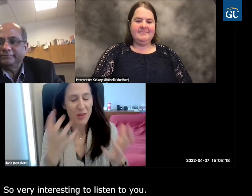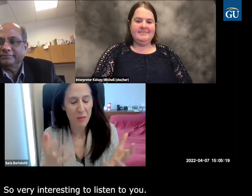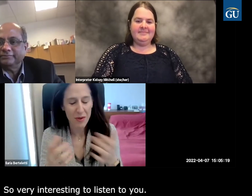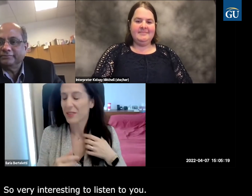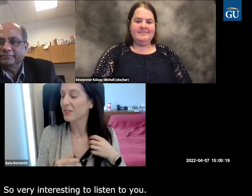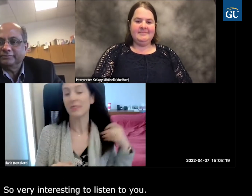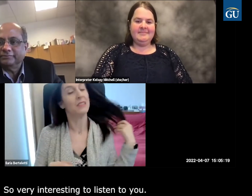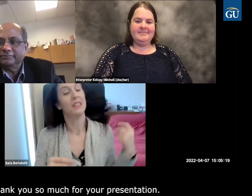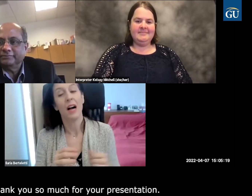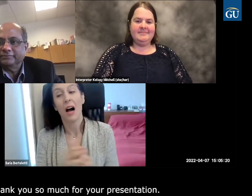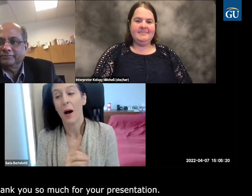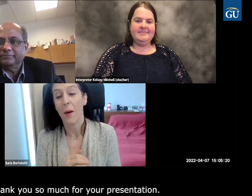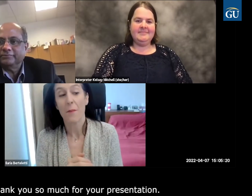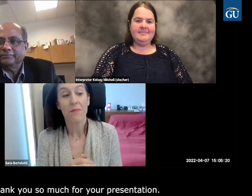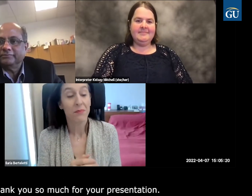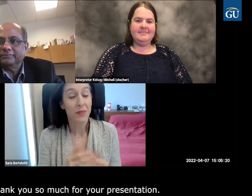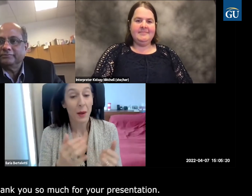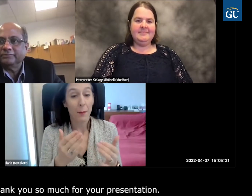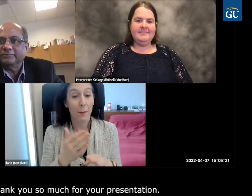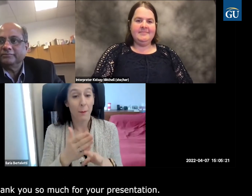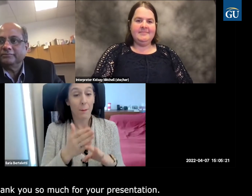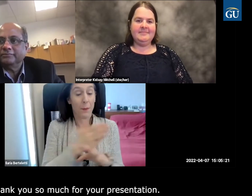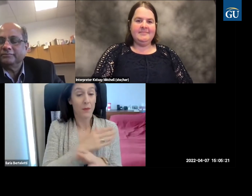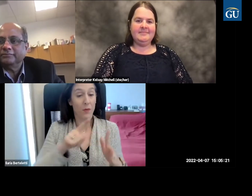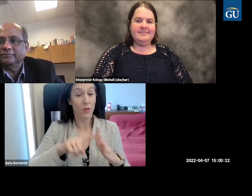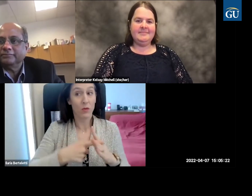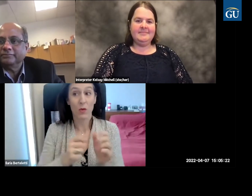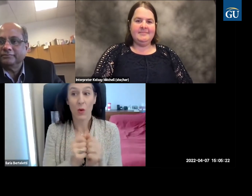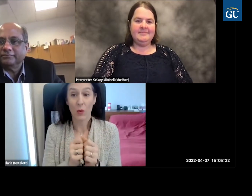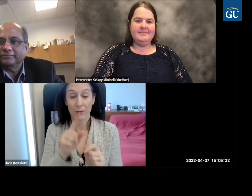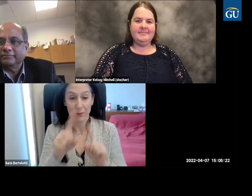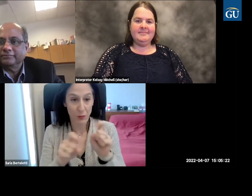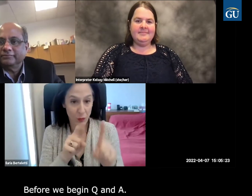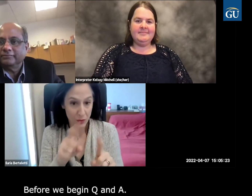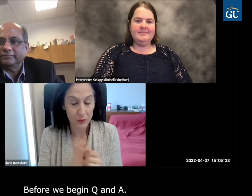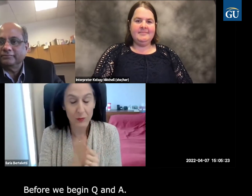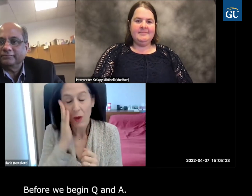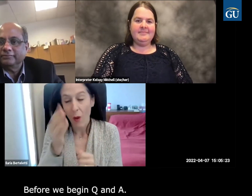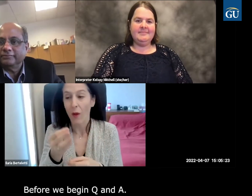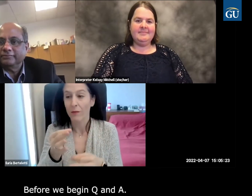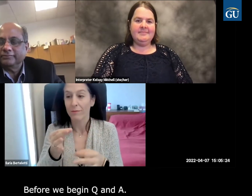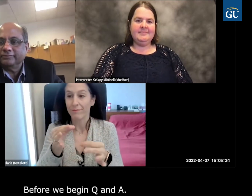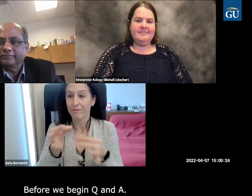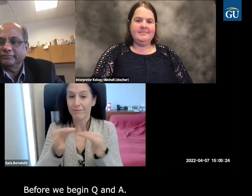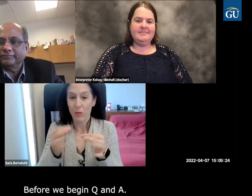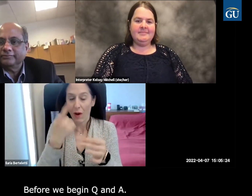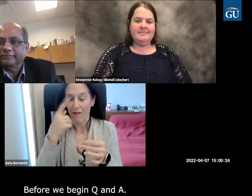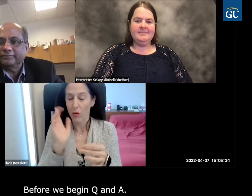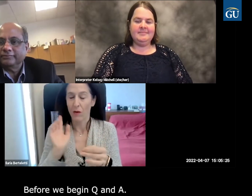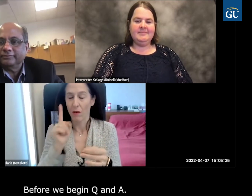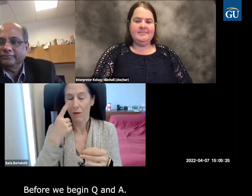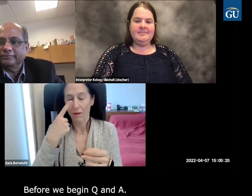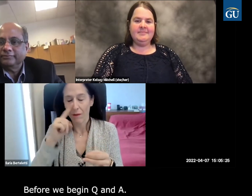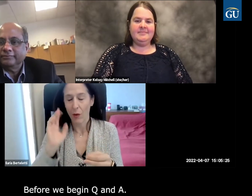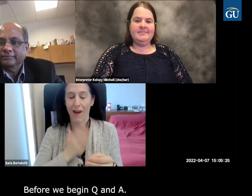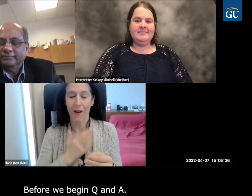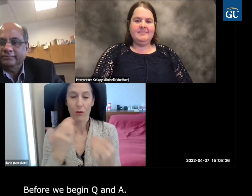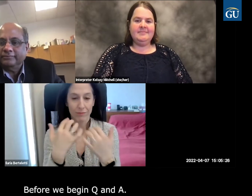to listen to you thank you so much for your presentation before we begin